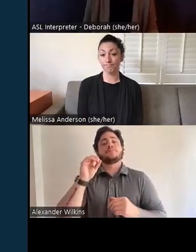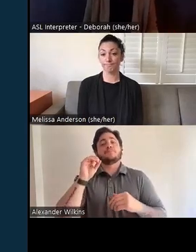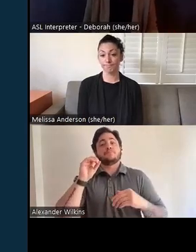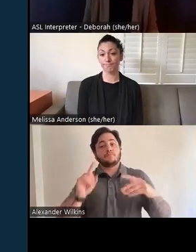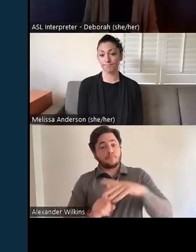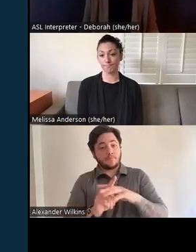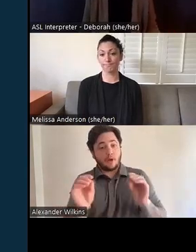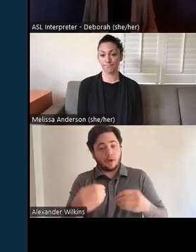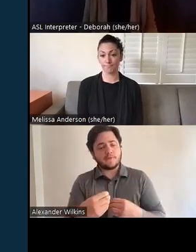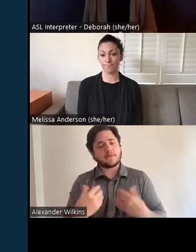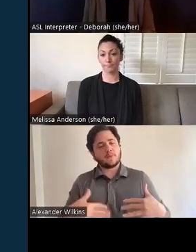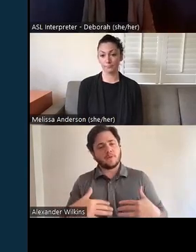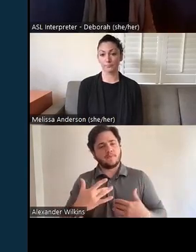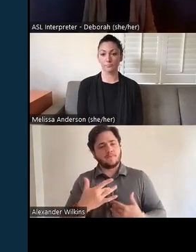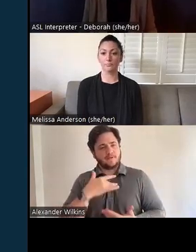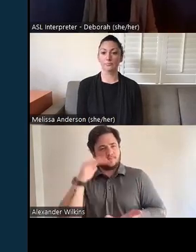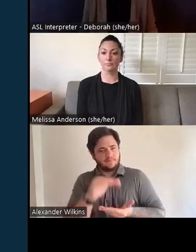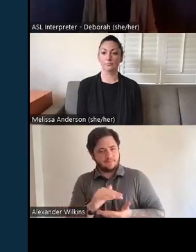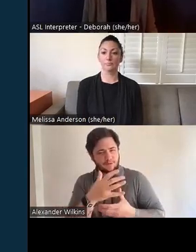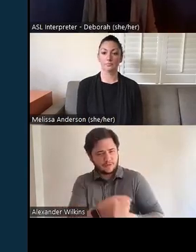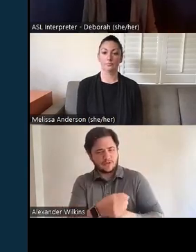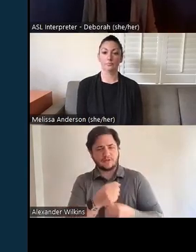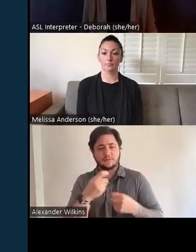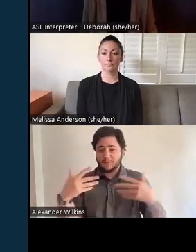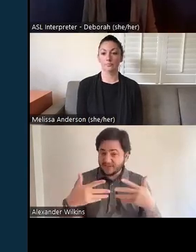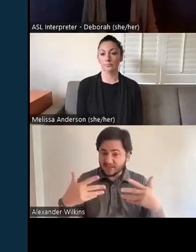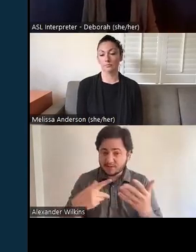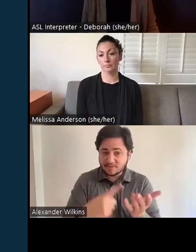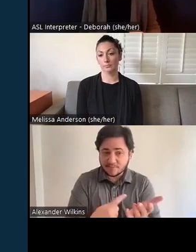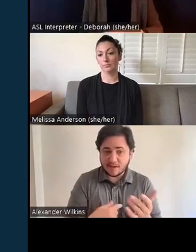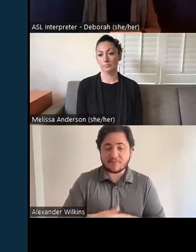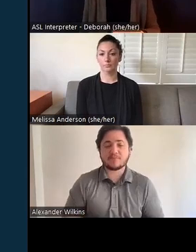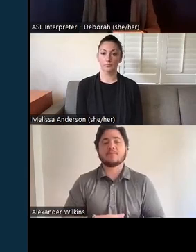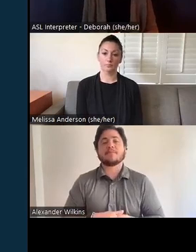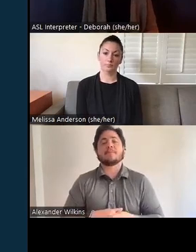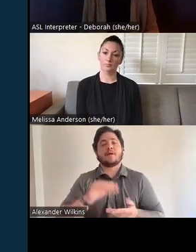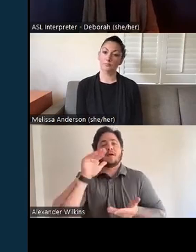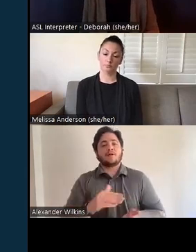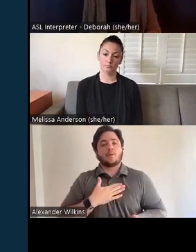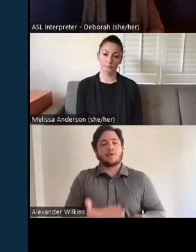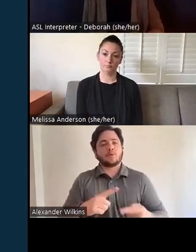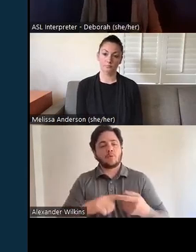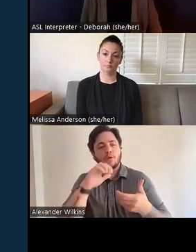oppression that they're walking straight back into. The result of all of this is that people